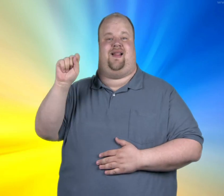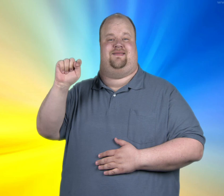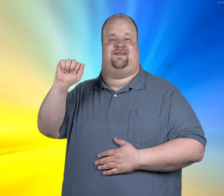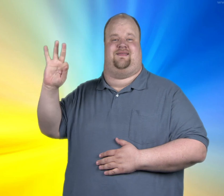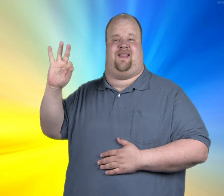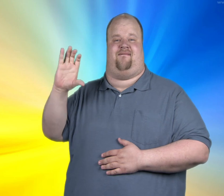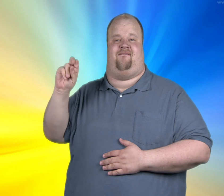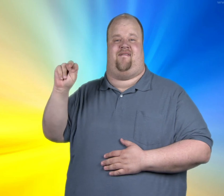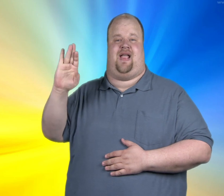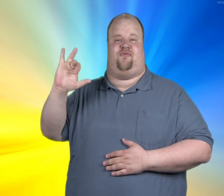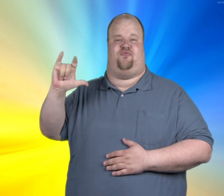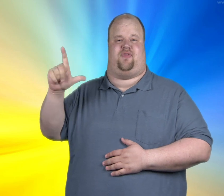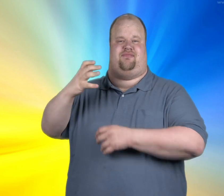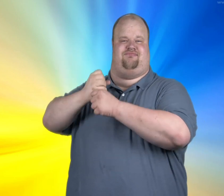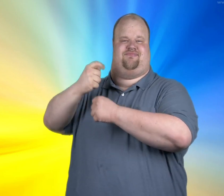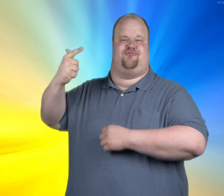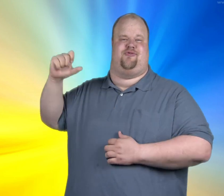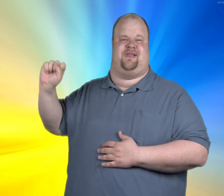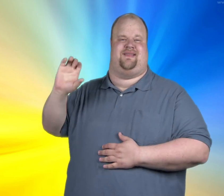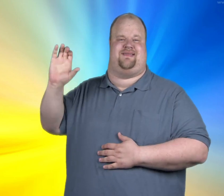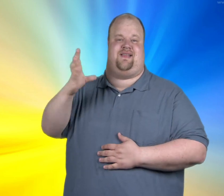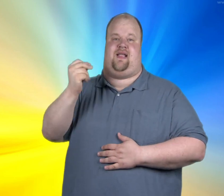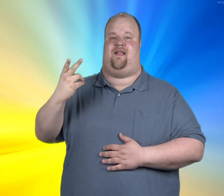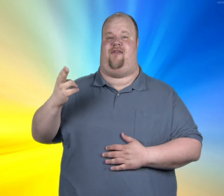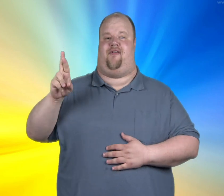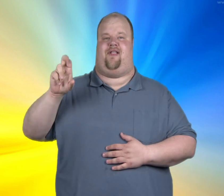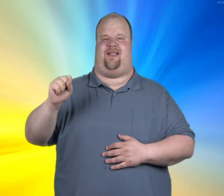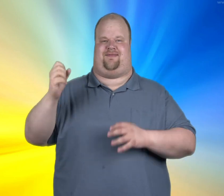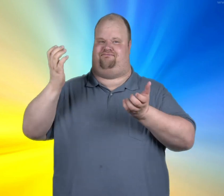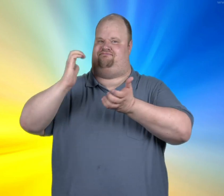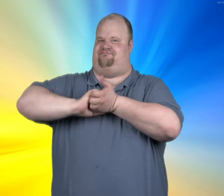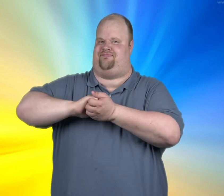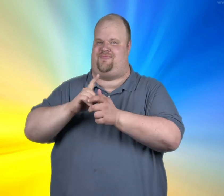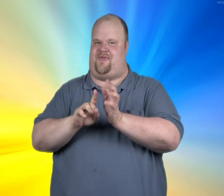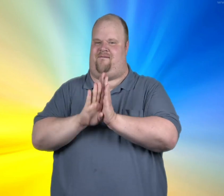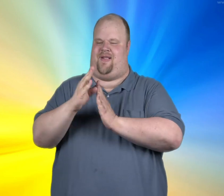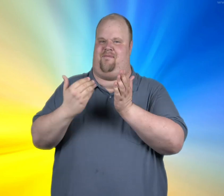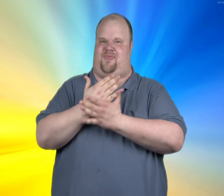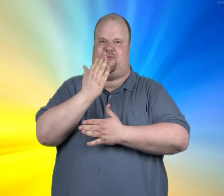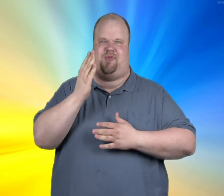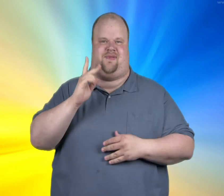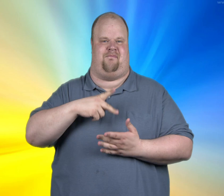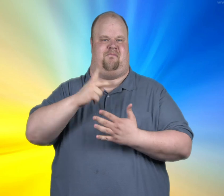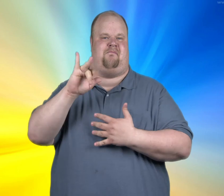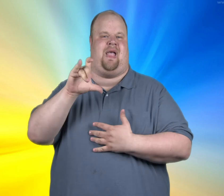Gallaudet Staff Council (GSC) and Human Resources Services (HRS) collaborated and created a new pilot